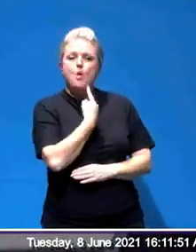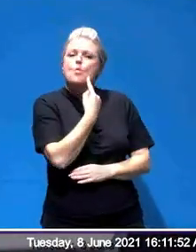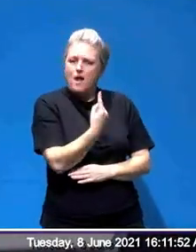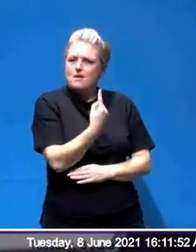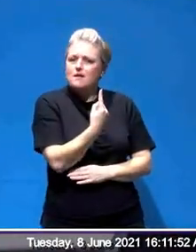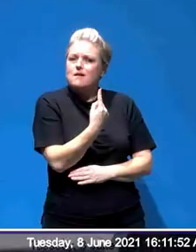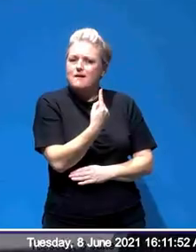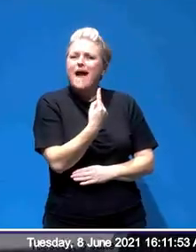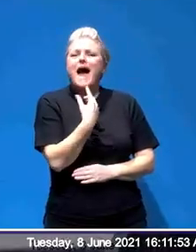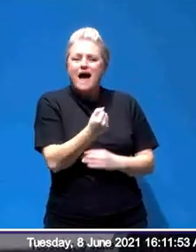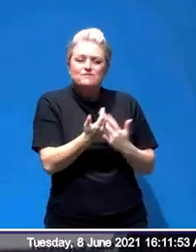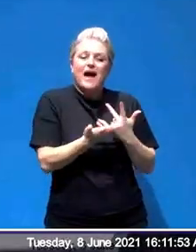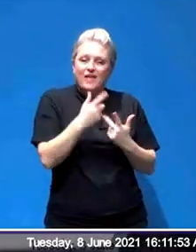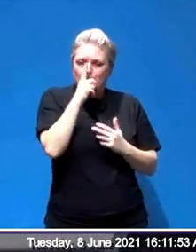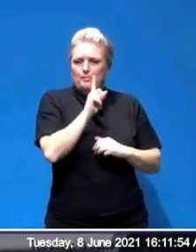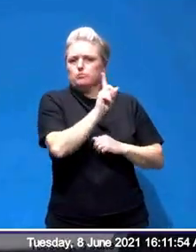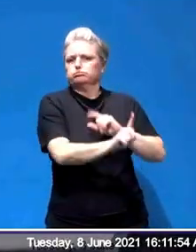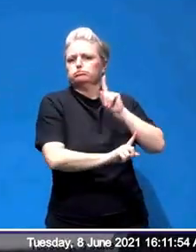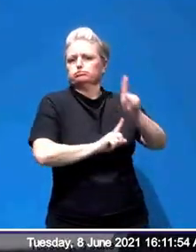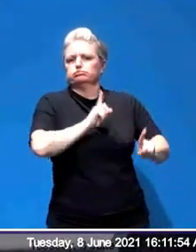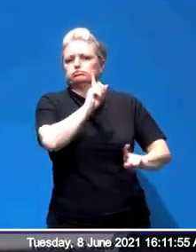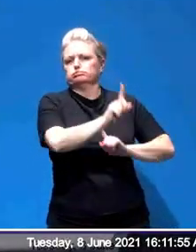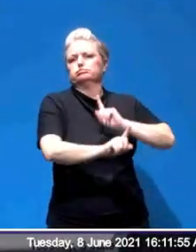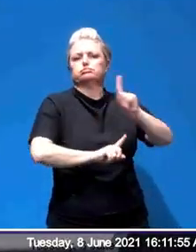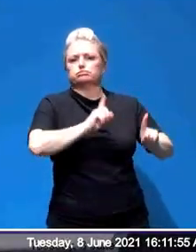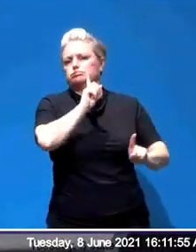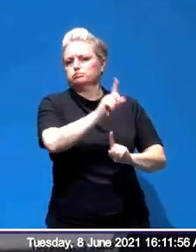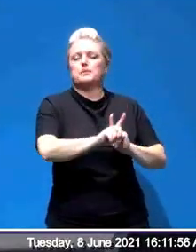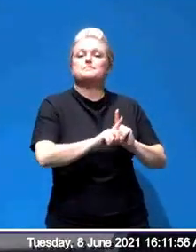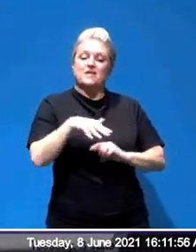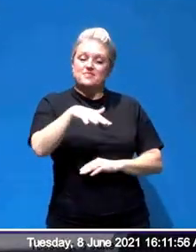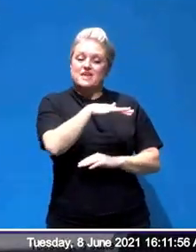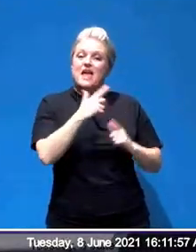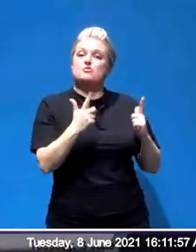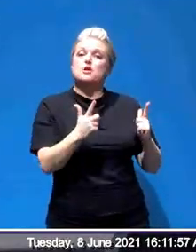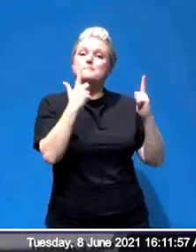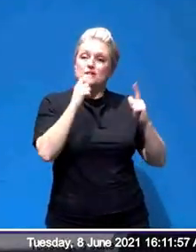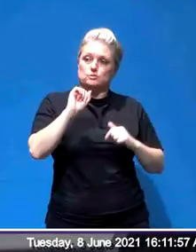Our area managers have an actual KPI around visiting all of the homes for a